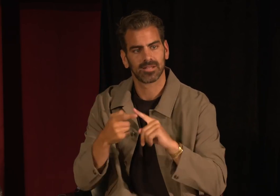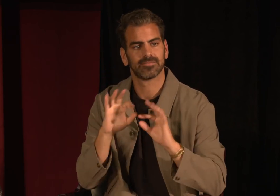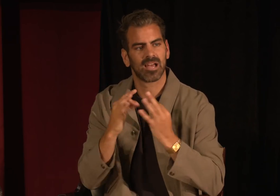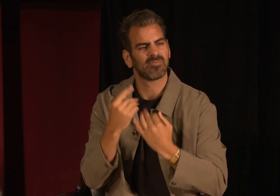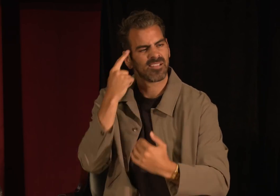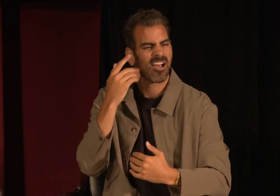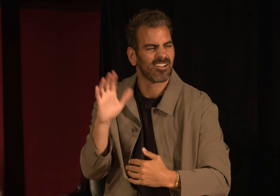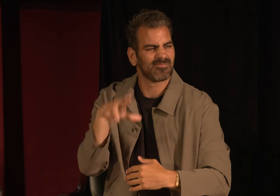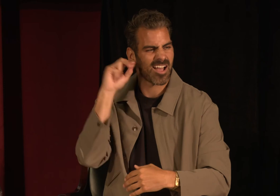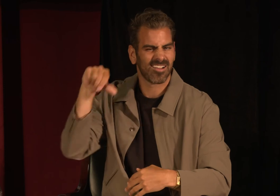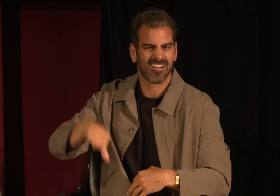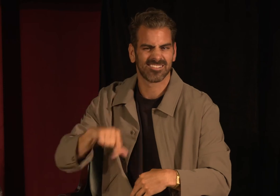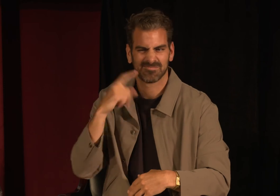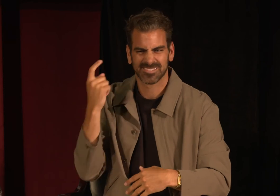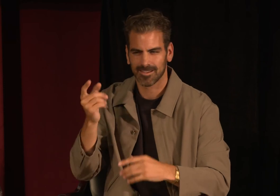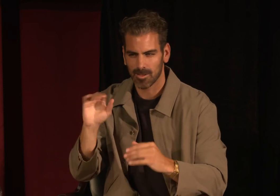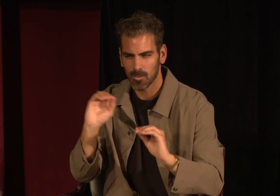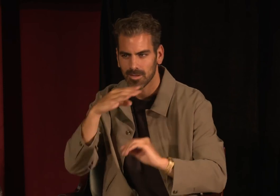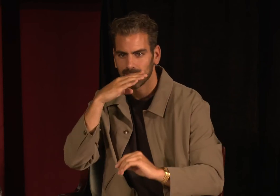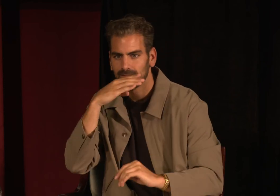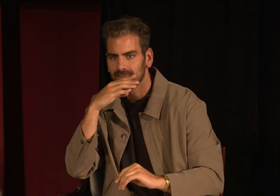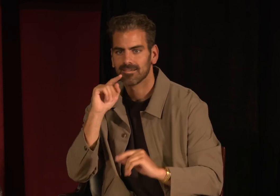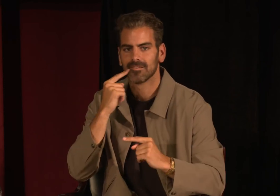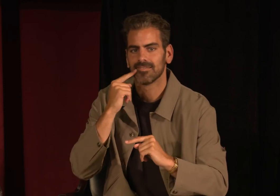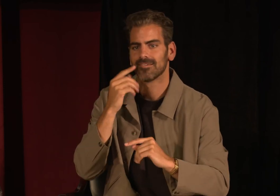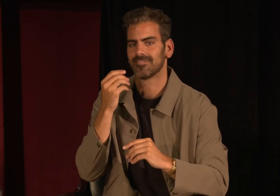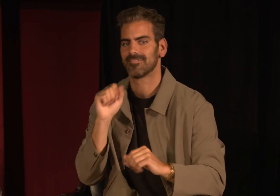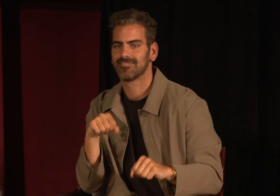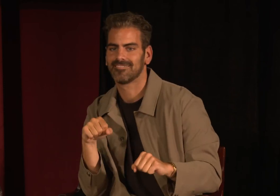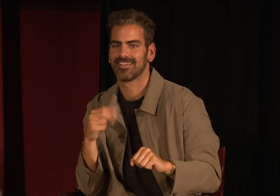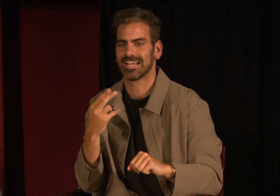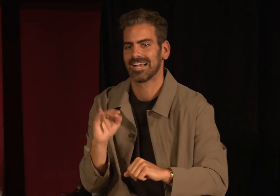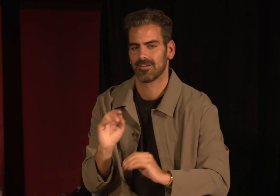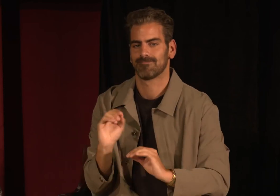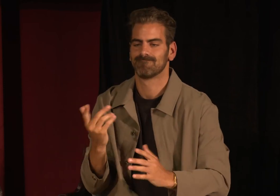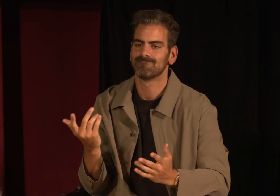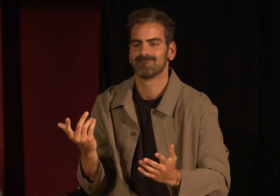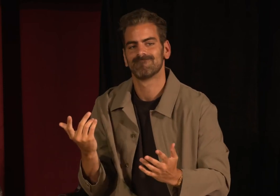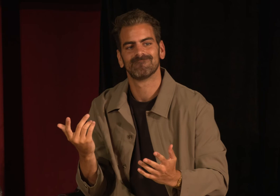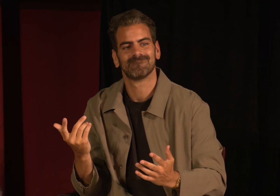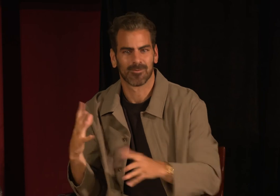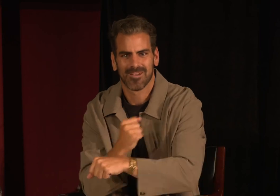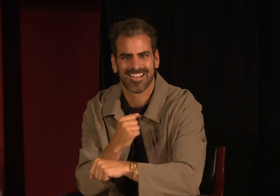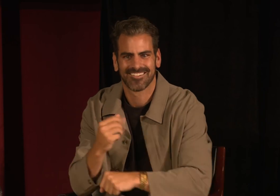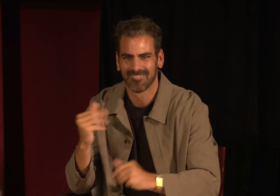It was so hard, even with friends and family, to the point where they started to think that I lost because I wouldn't break.